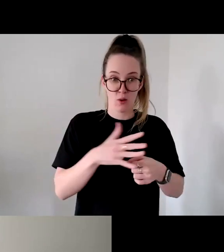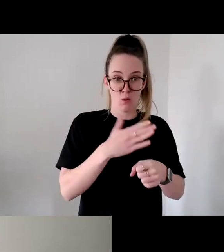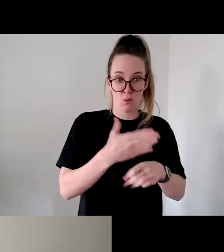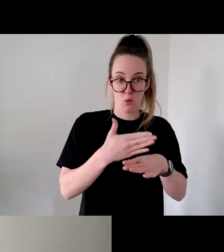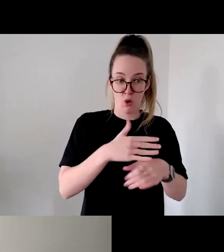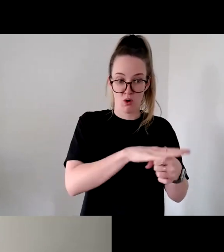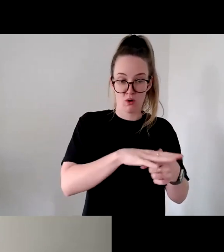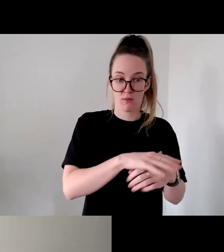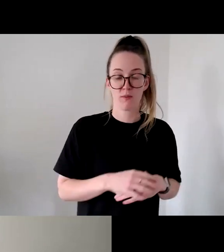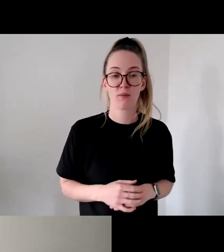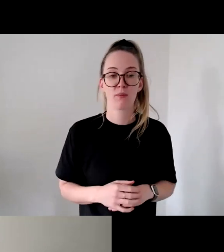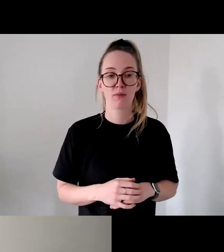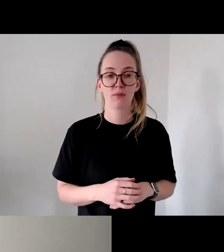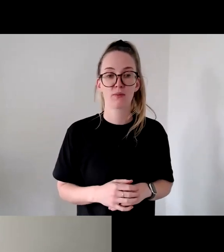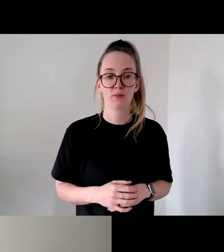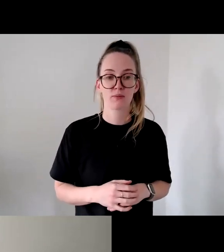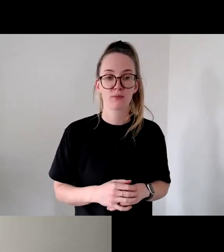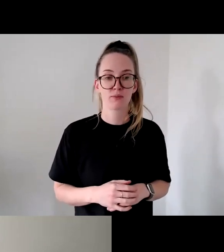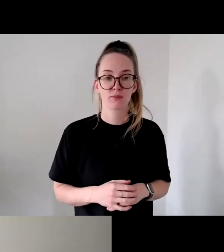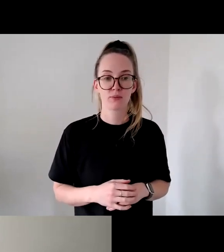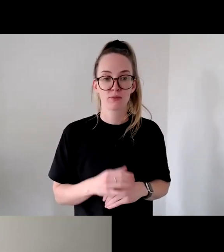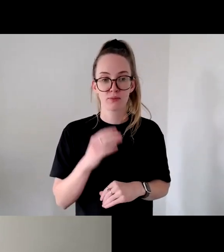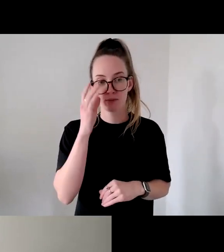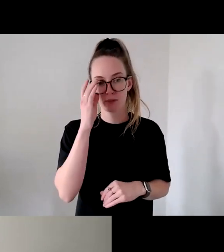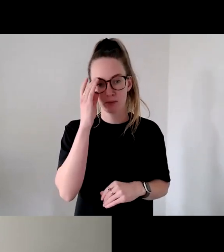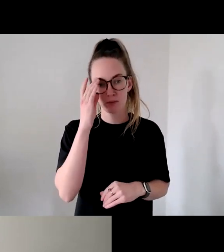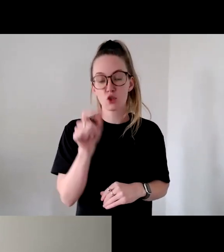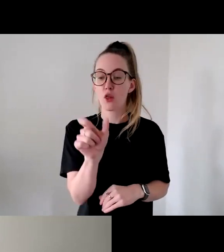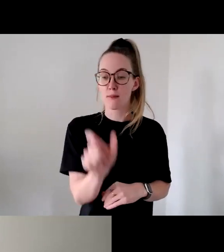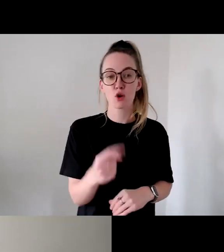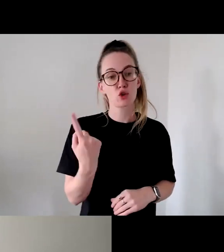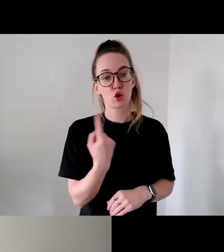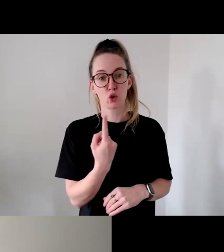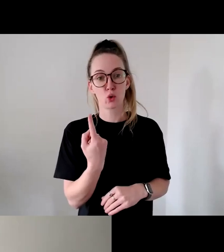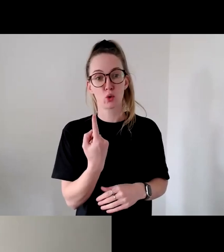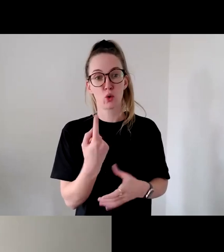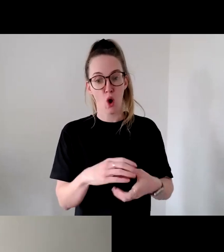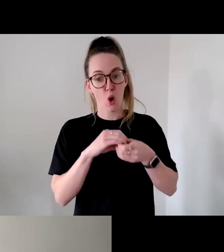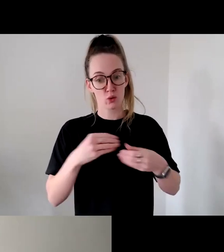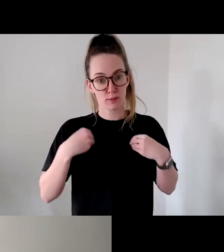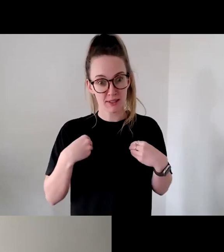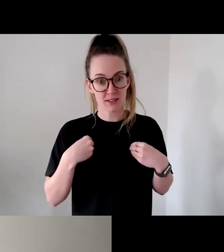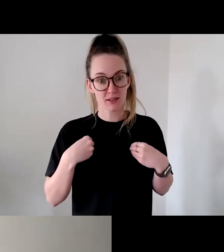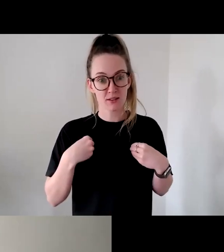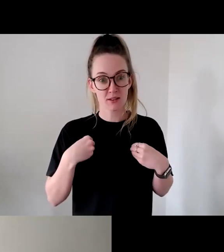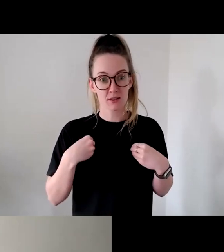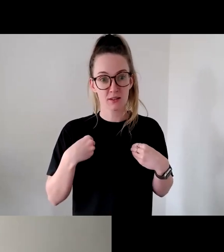moves, the person conducting a business or undertaking to some people that will be familiar